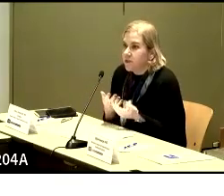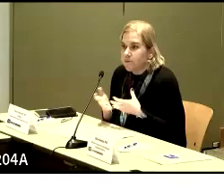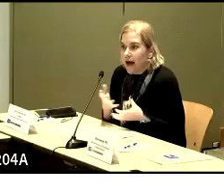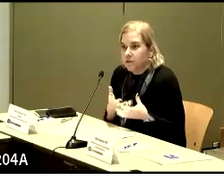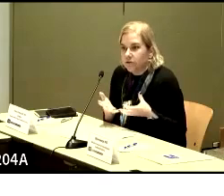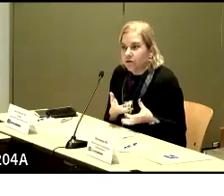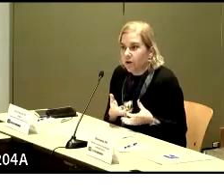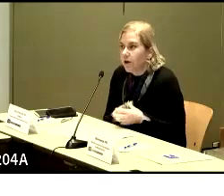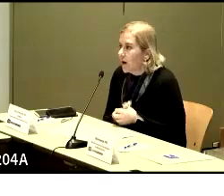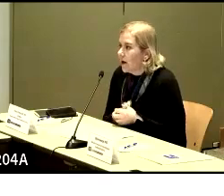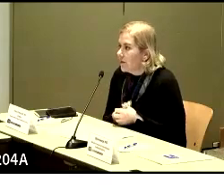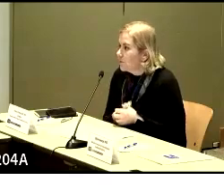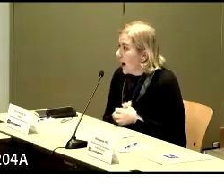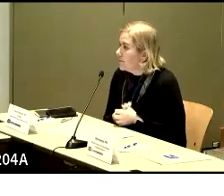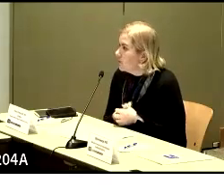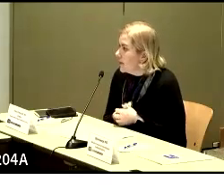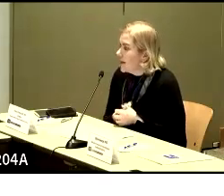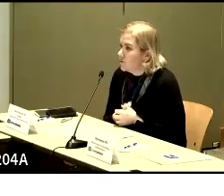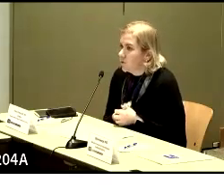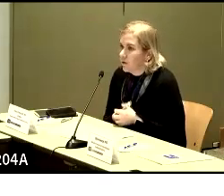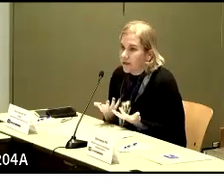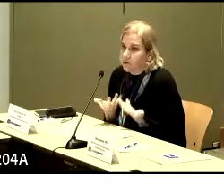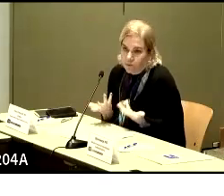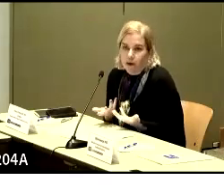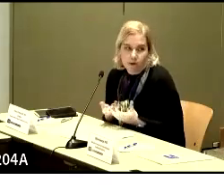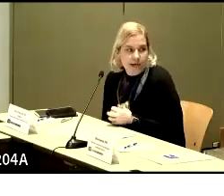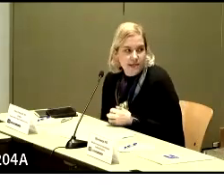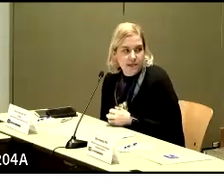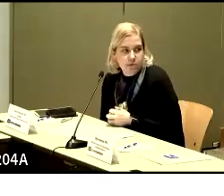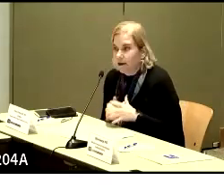about how central this perhaps should be as we're prioritizing this work.